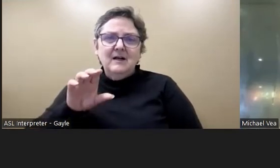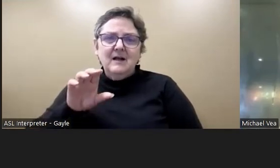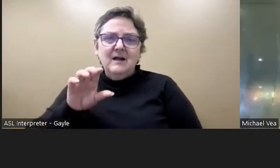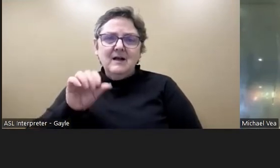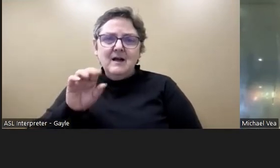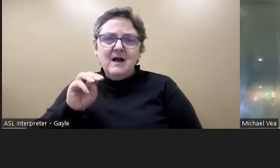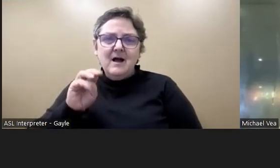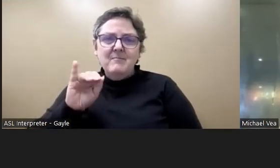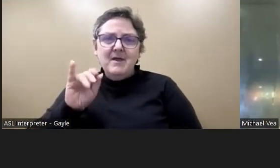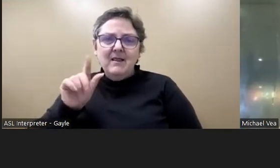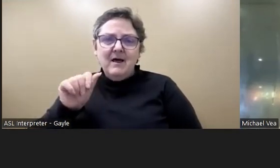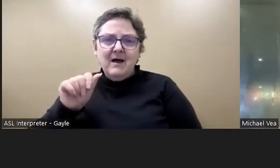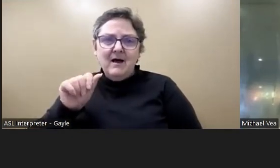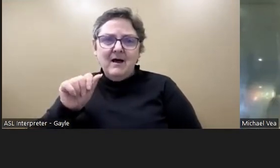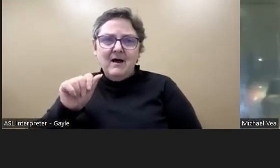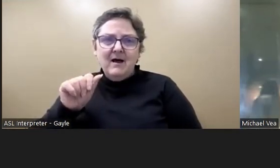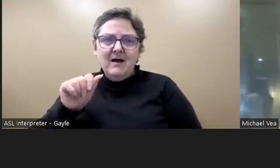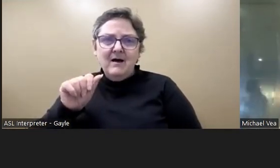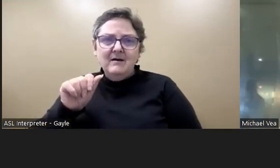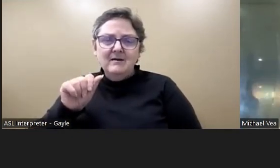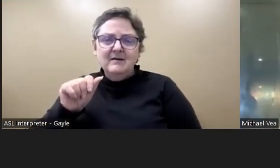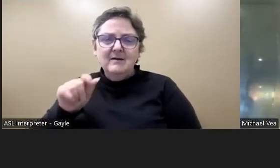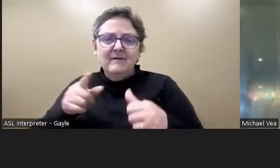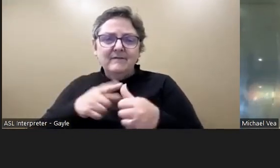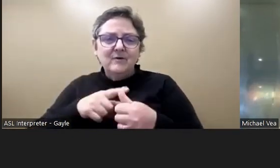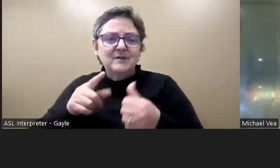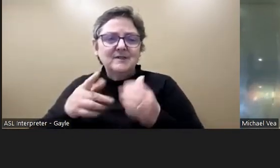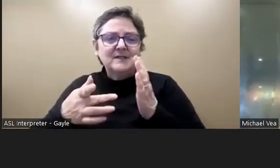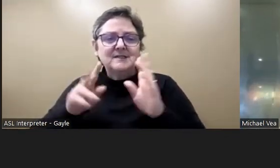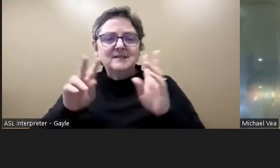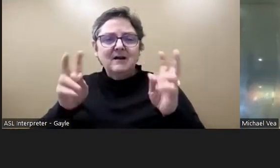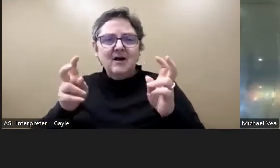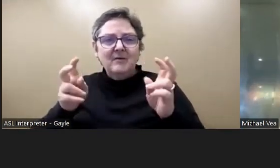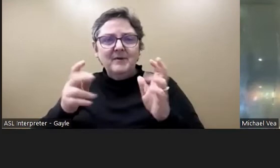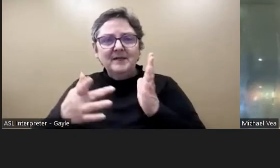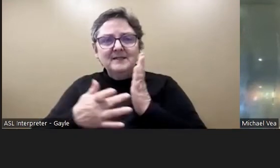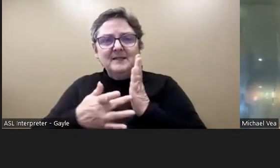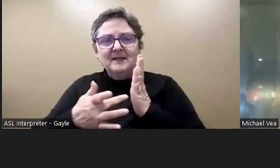which is technology is a tool for access, dissemination and enhancement.